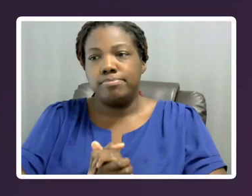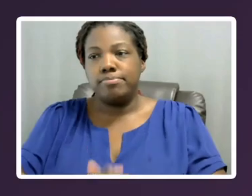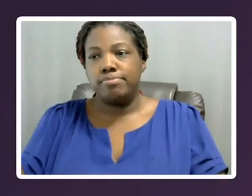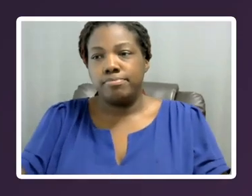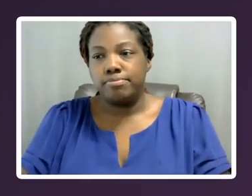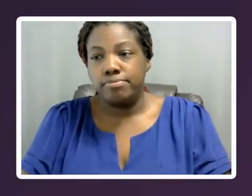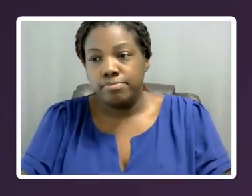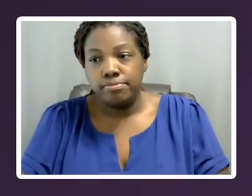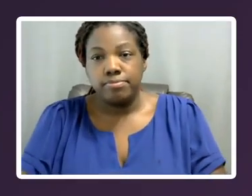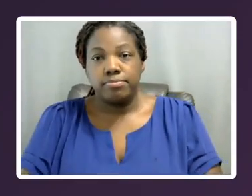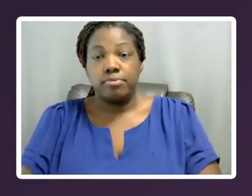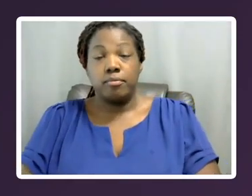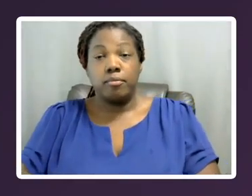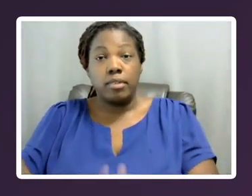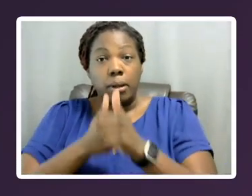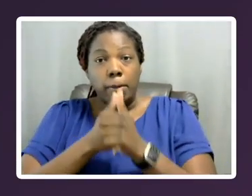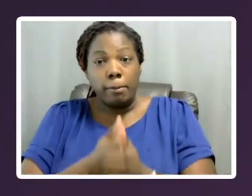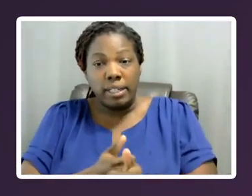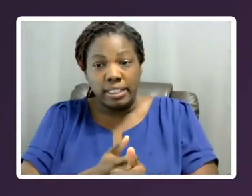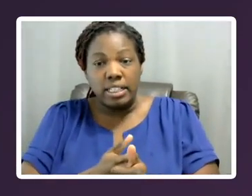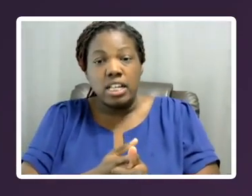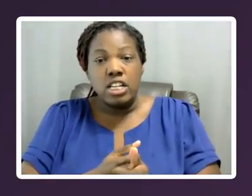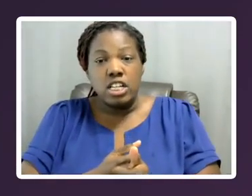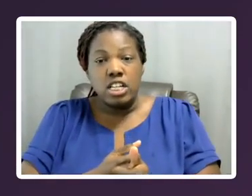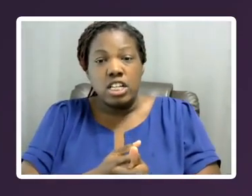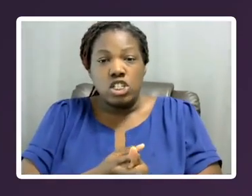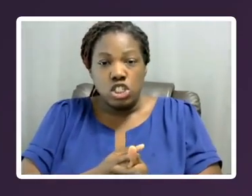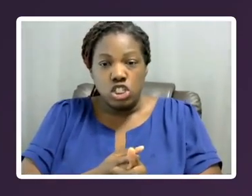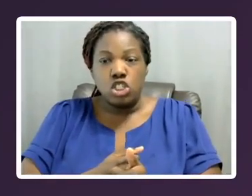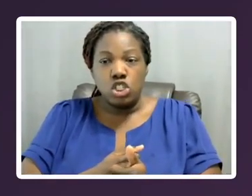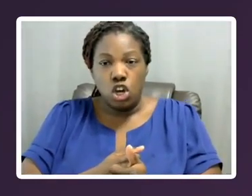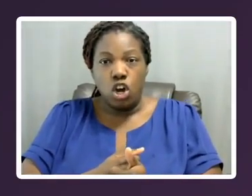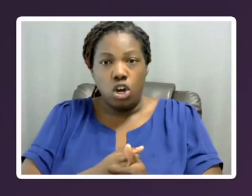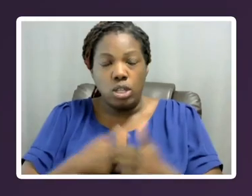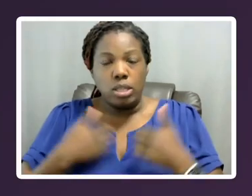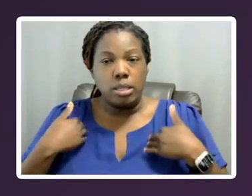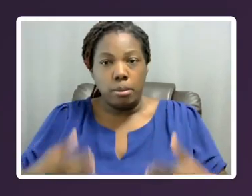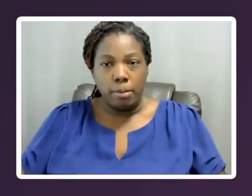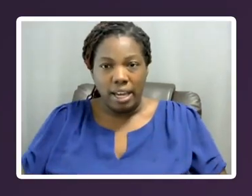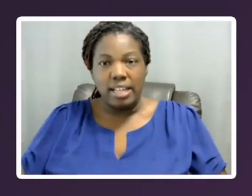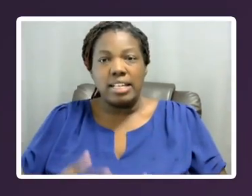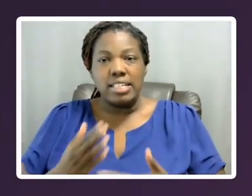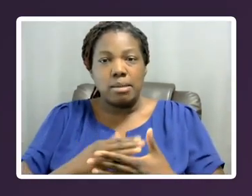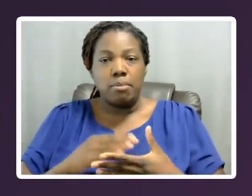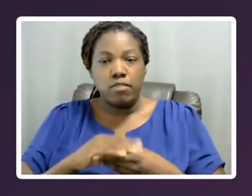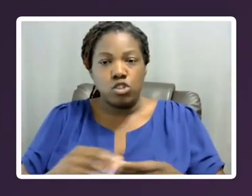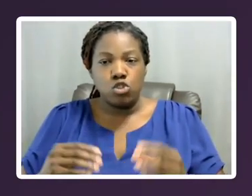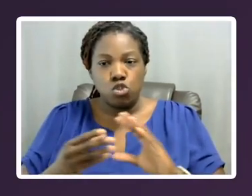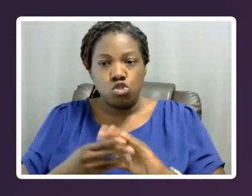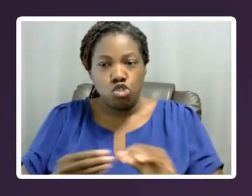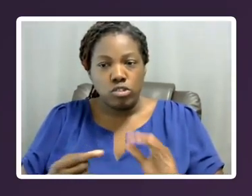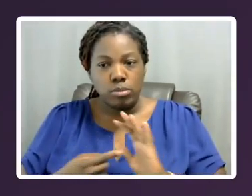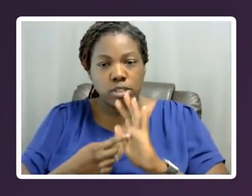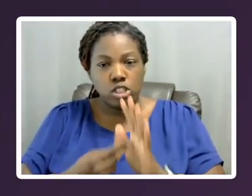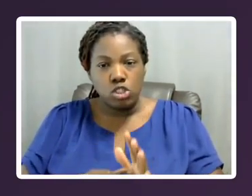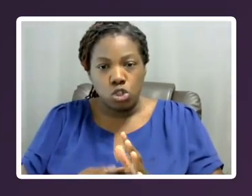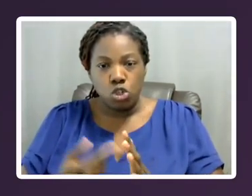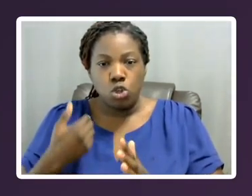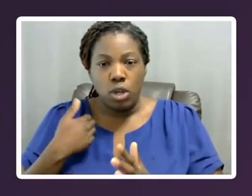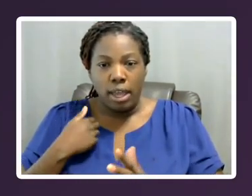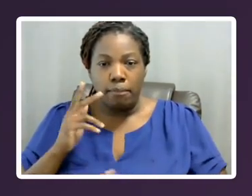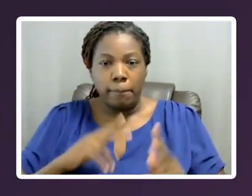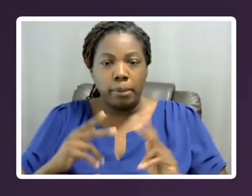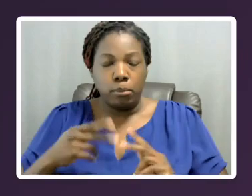on pose and posture, a little bit of the story is coming out. We've got sitters that are positioned